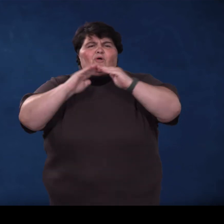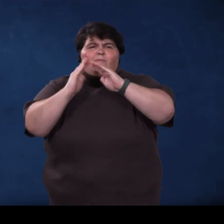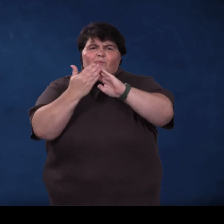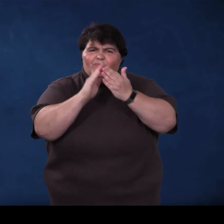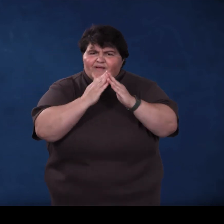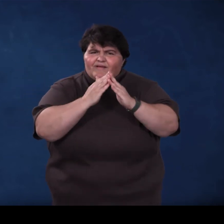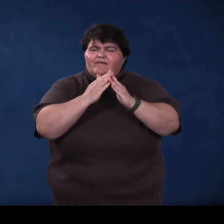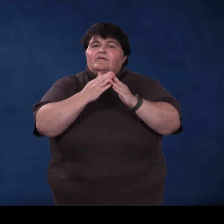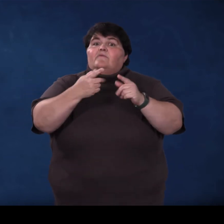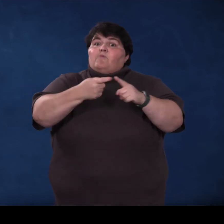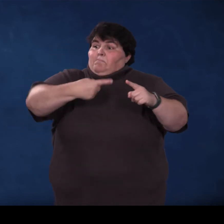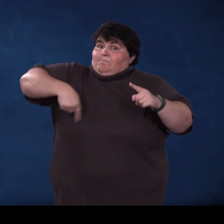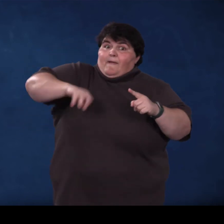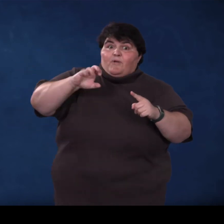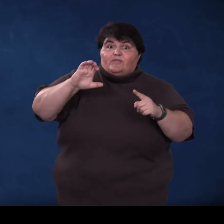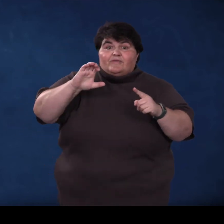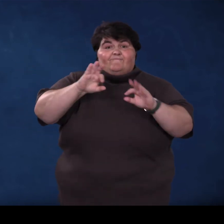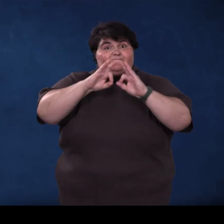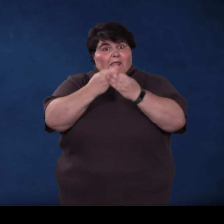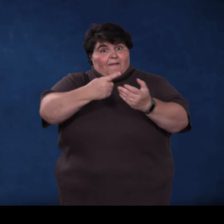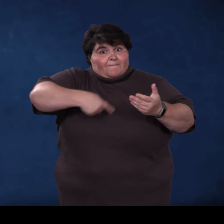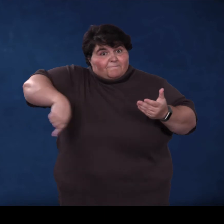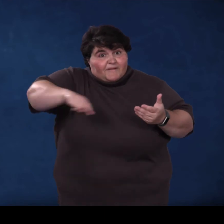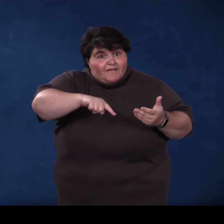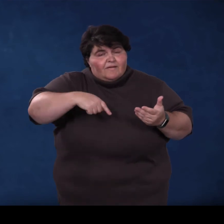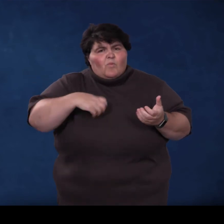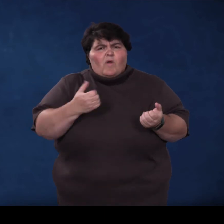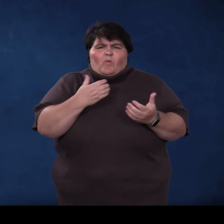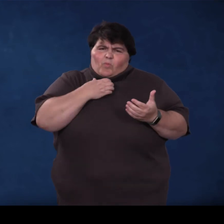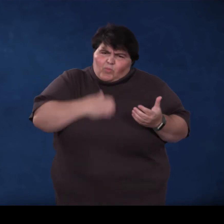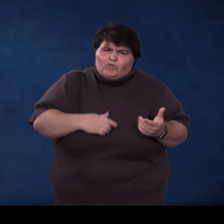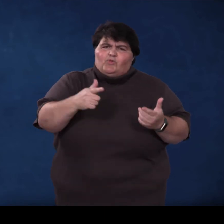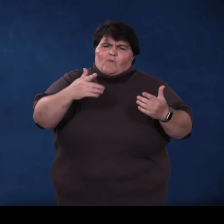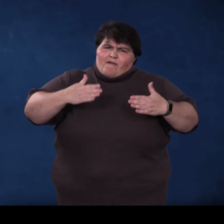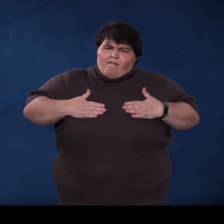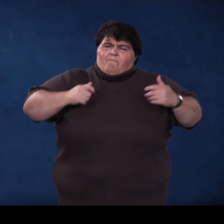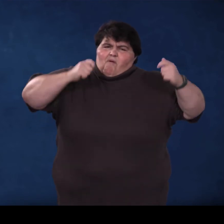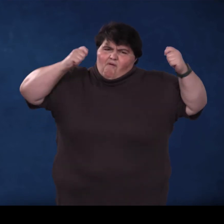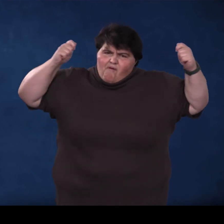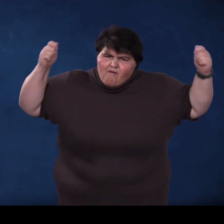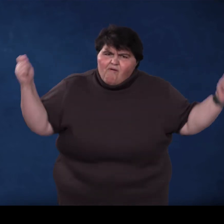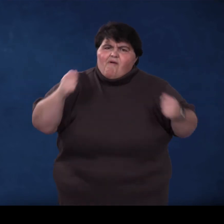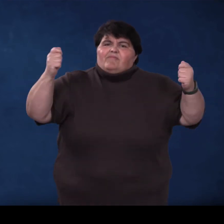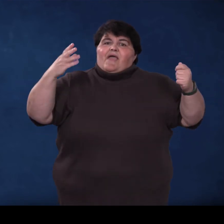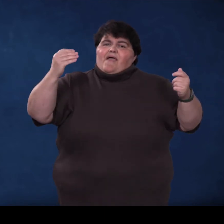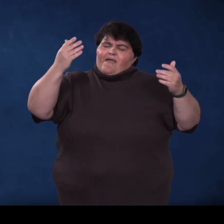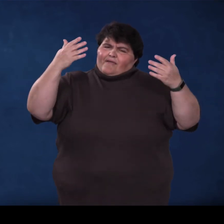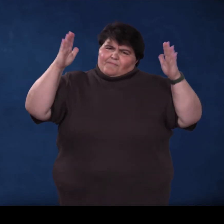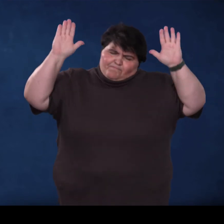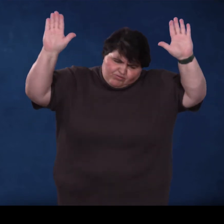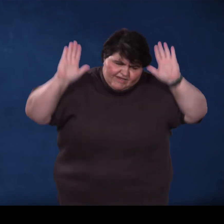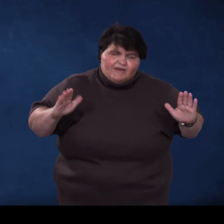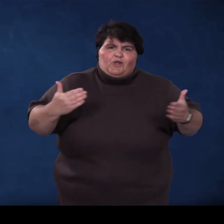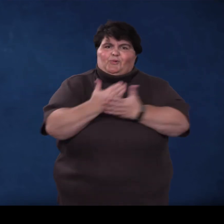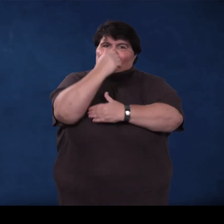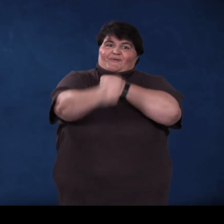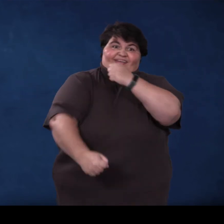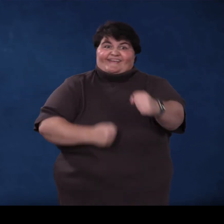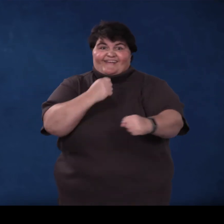On behalf of all the members of the MRC family, I want to wish you all a happy holiday season and a brilliant new year.